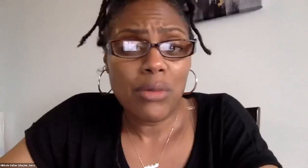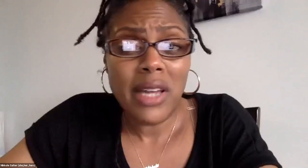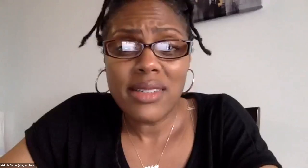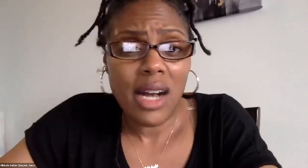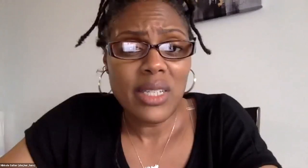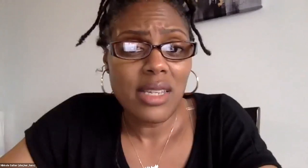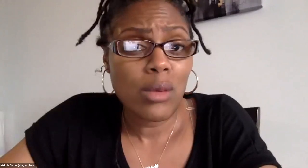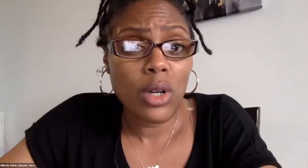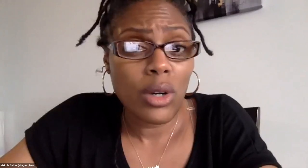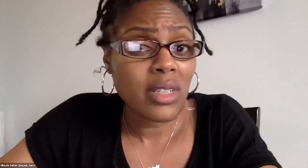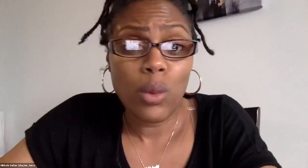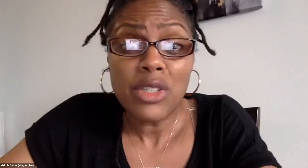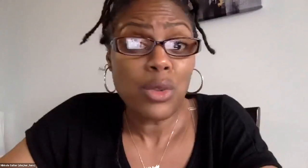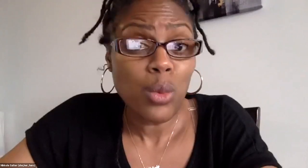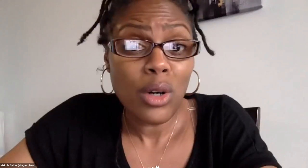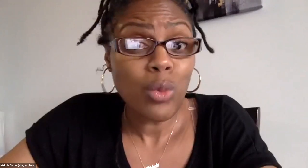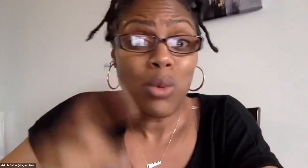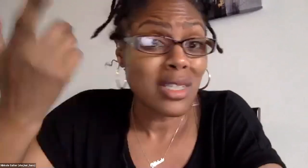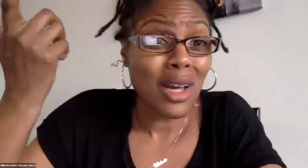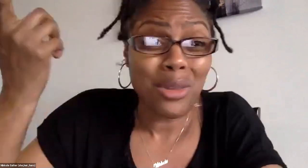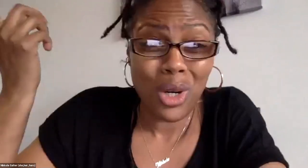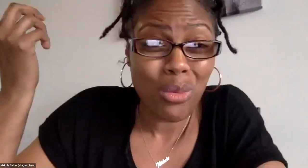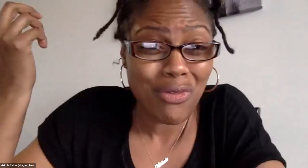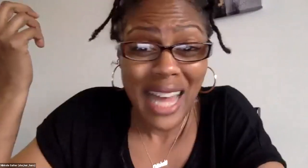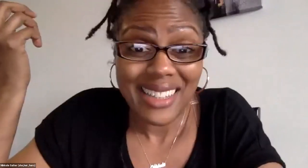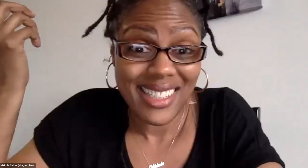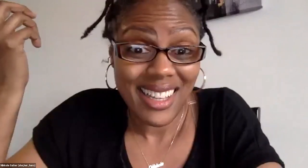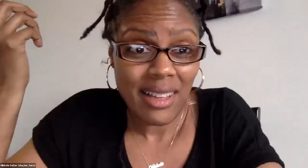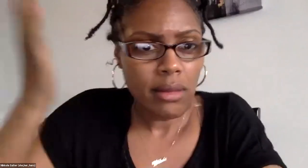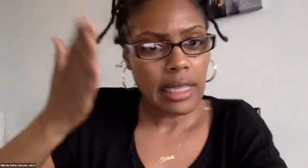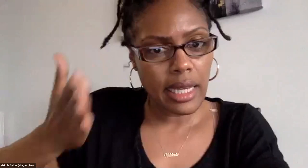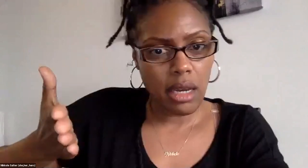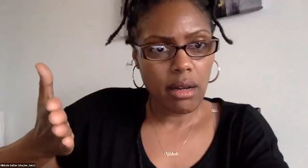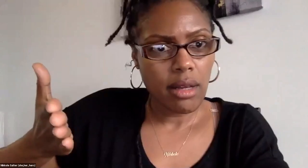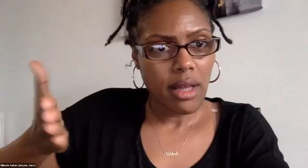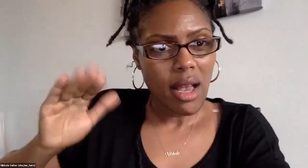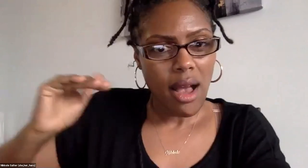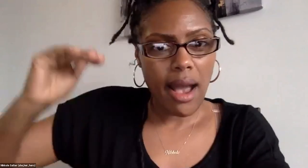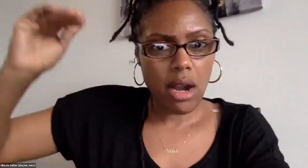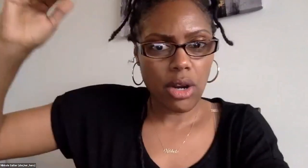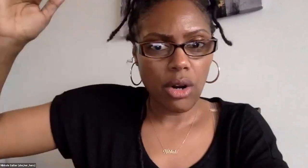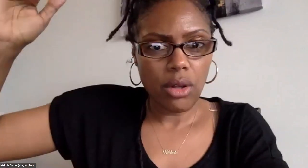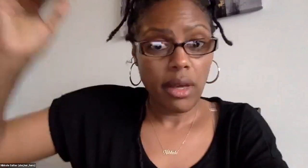that reflect how we see the world. In the Western world, we once thought the world was flat, linear, hierarchical.